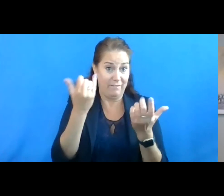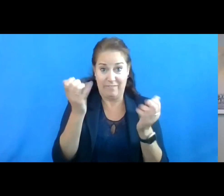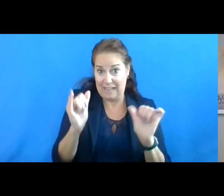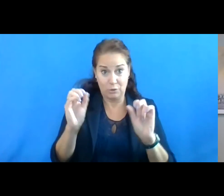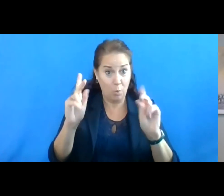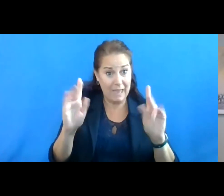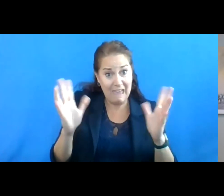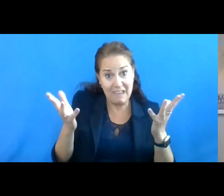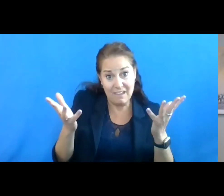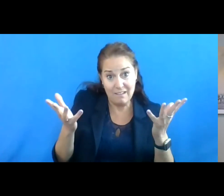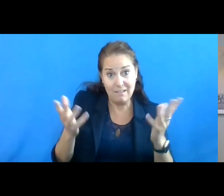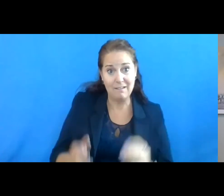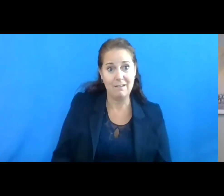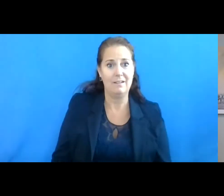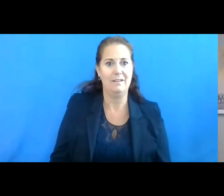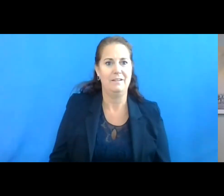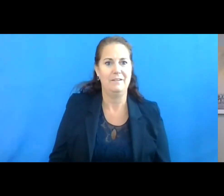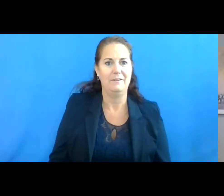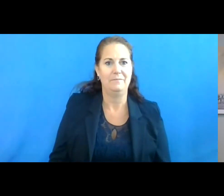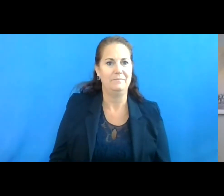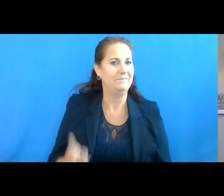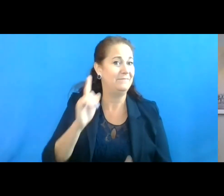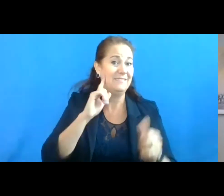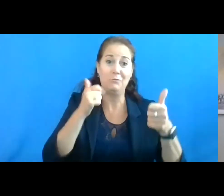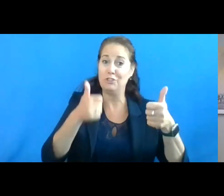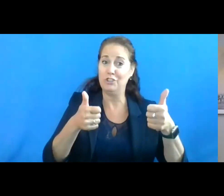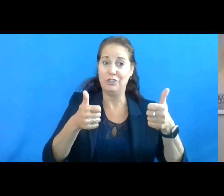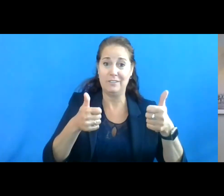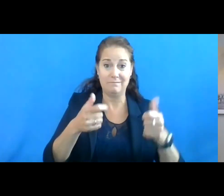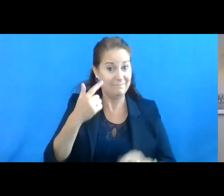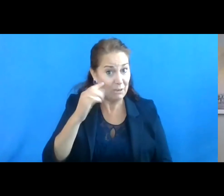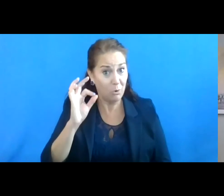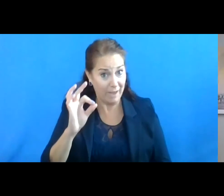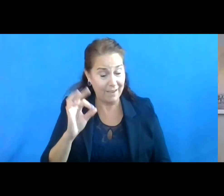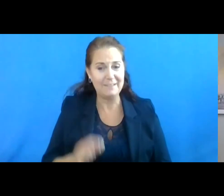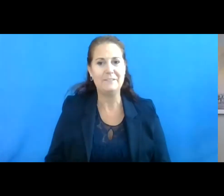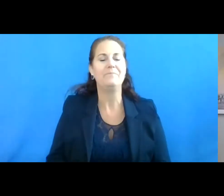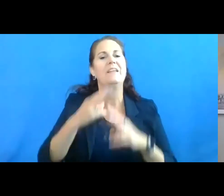Patricia June Vickers: Sounds good. Kim: It’s called “Hope.”